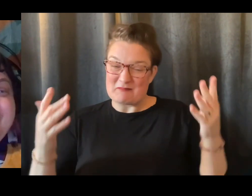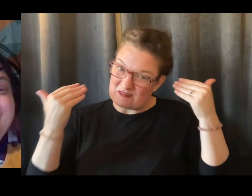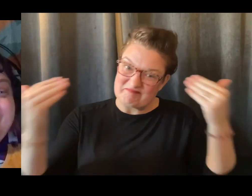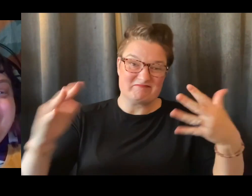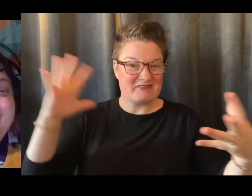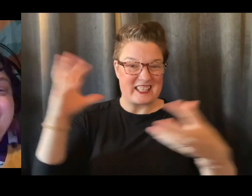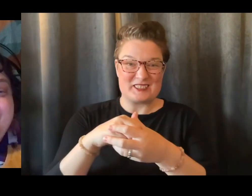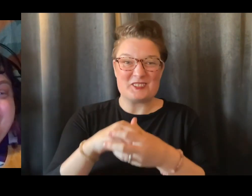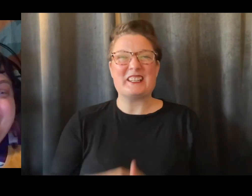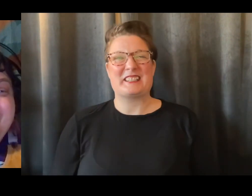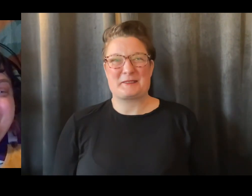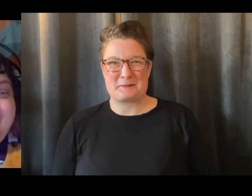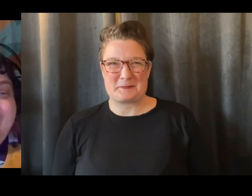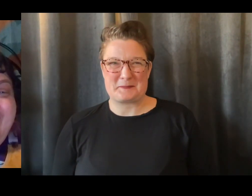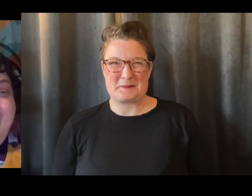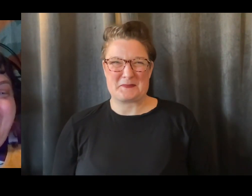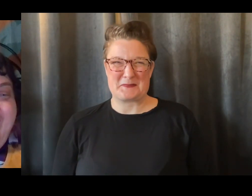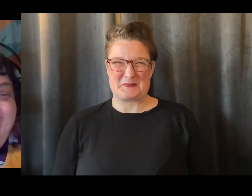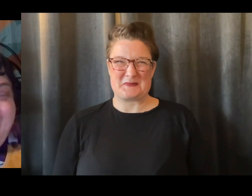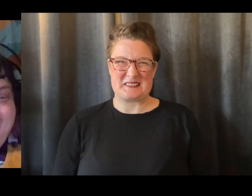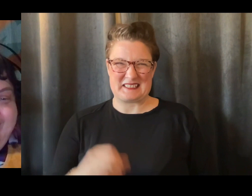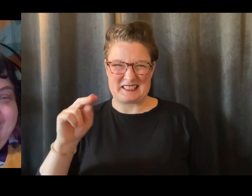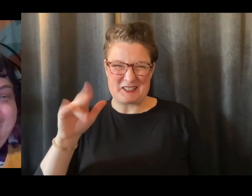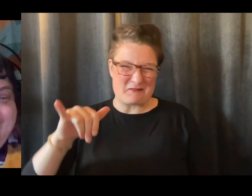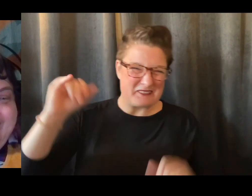Nomy: Yeah. Jna: And, and Riot Grrrl gets to be Jewish.